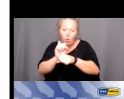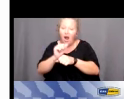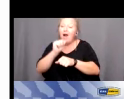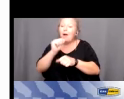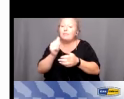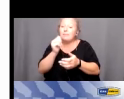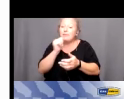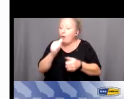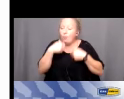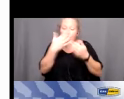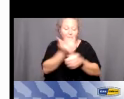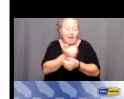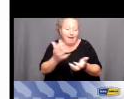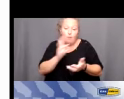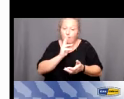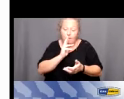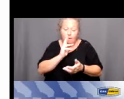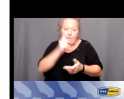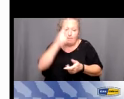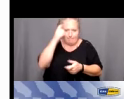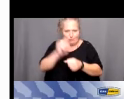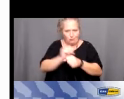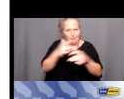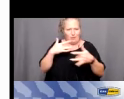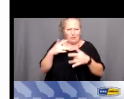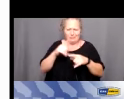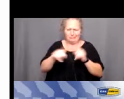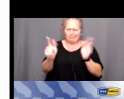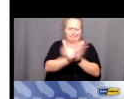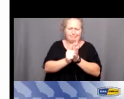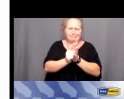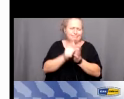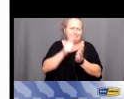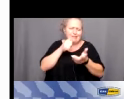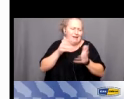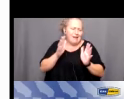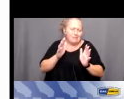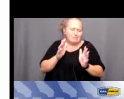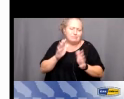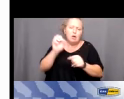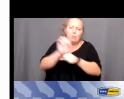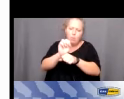Of course, that's not allowed employers had to find a way to provide water safely.